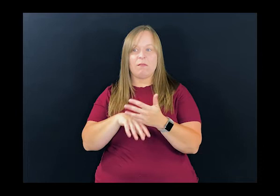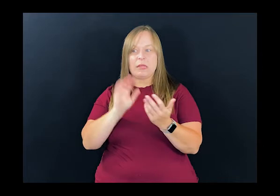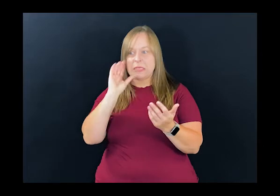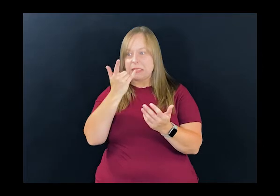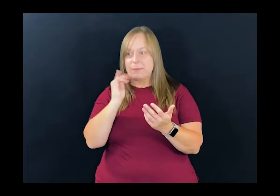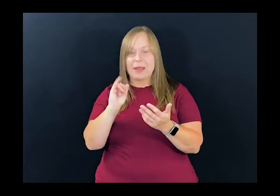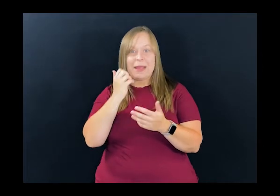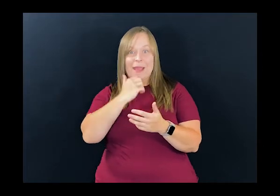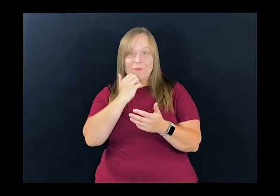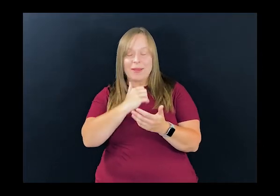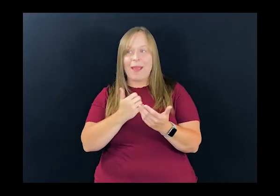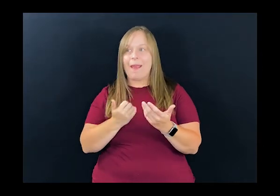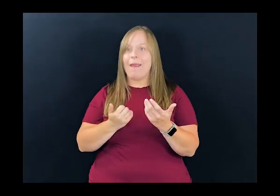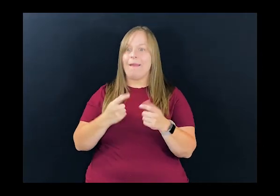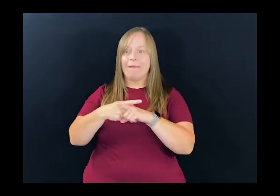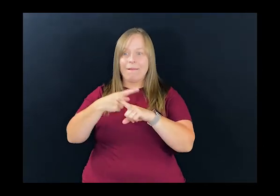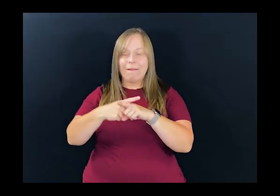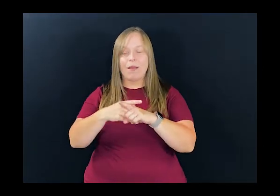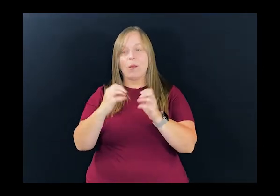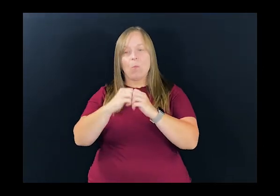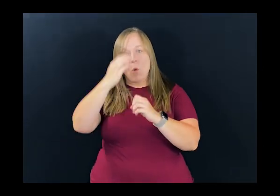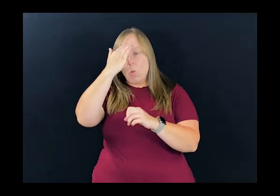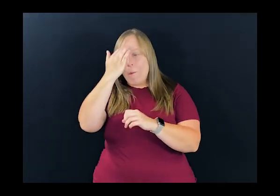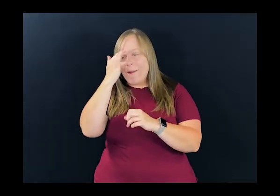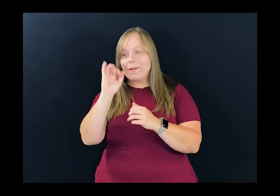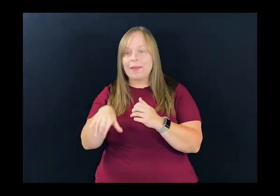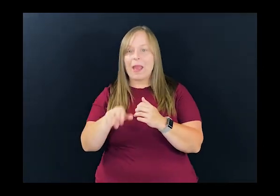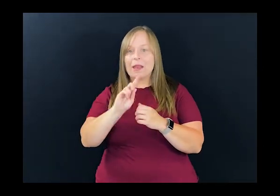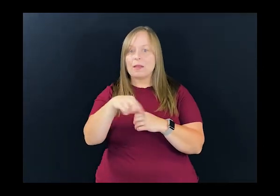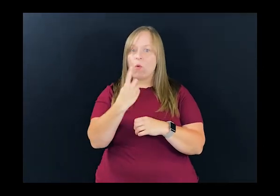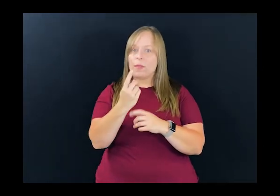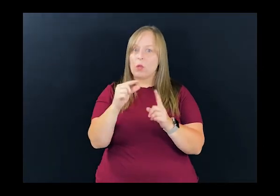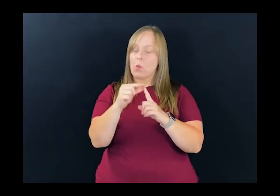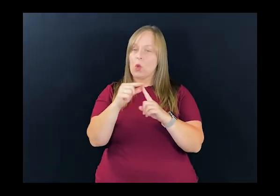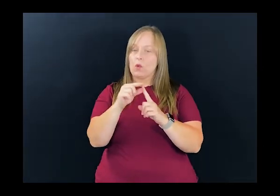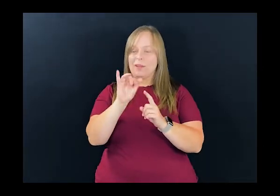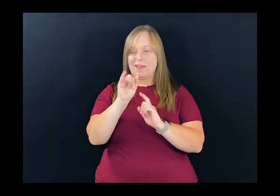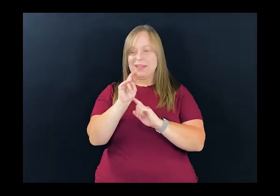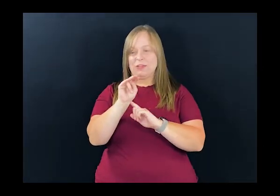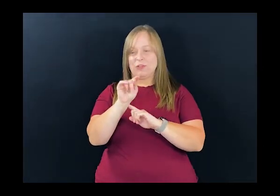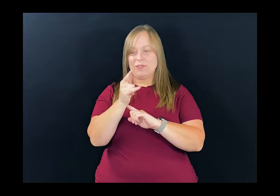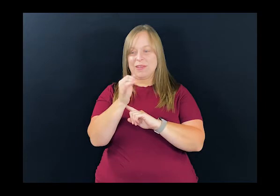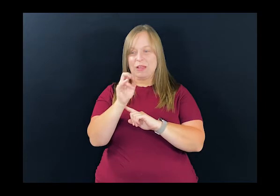It seems like every day, there's more awareness to not only that word, but what it means,